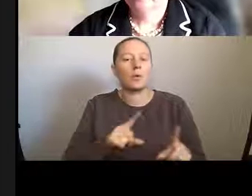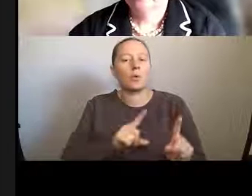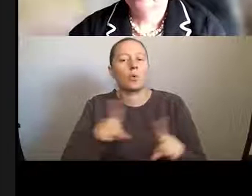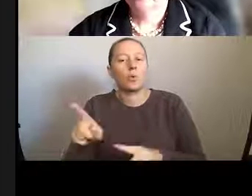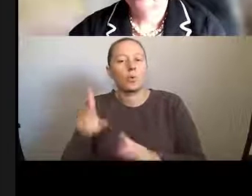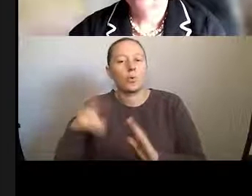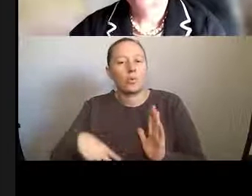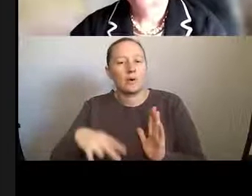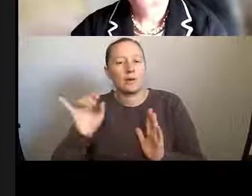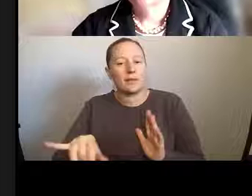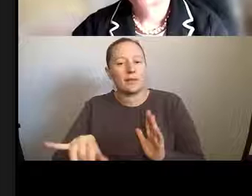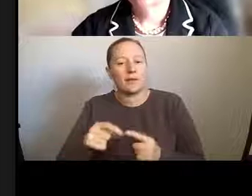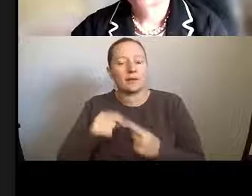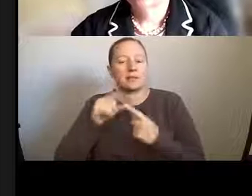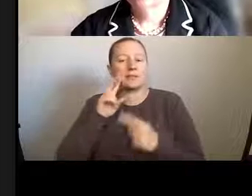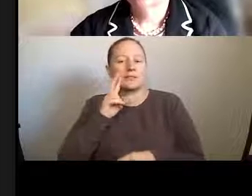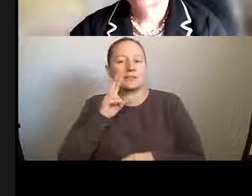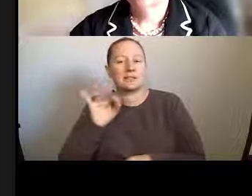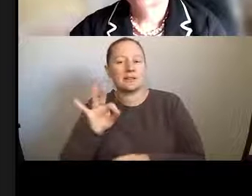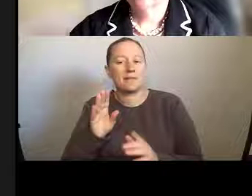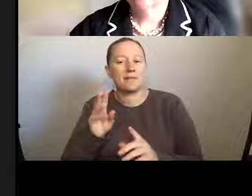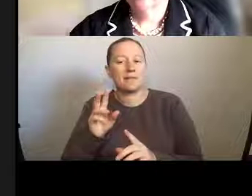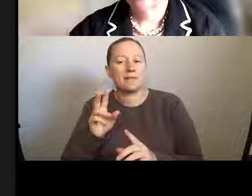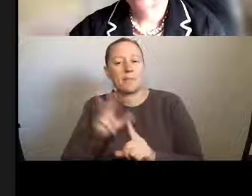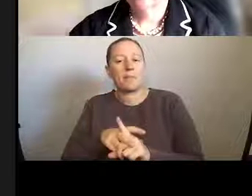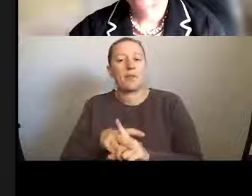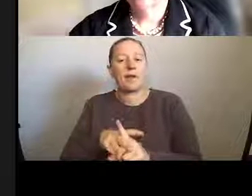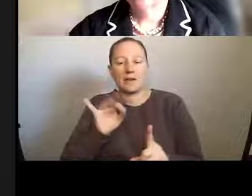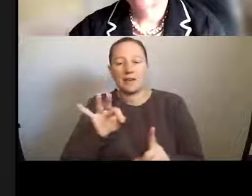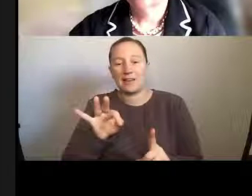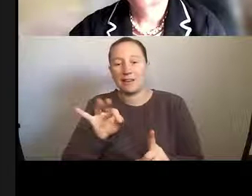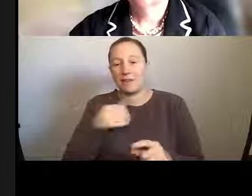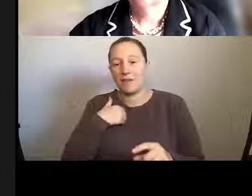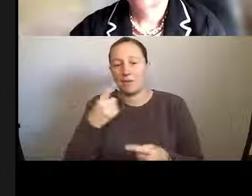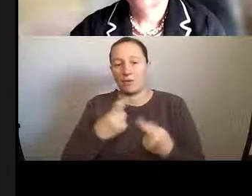and see if your research applies. If you have a question, send it to us at OHRP@hhs.gov.